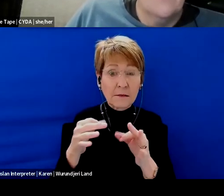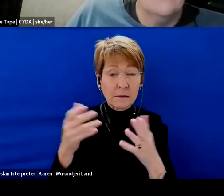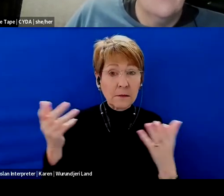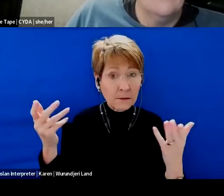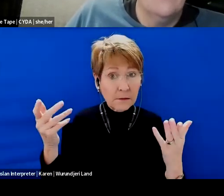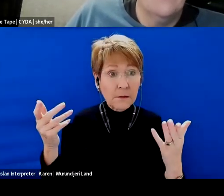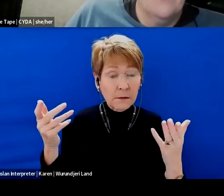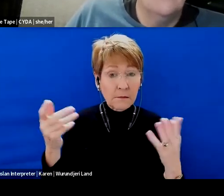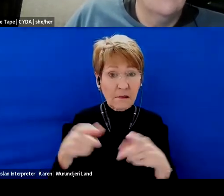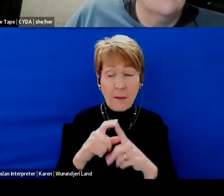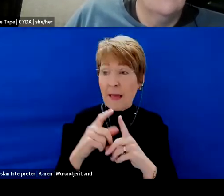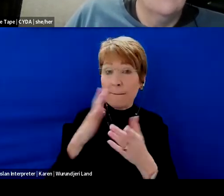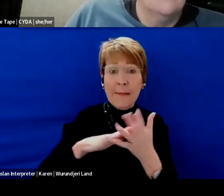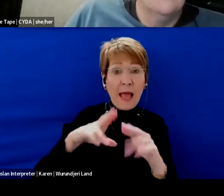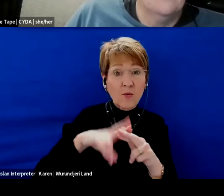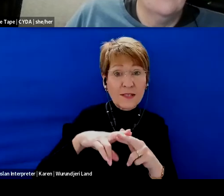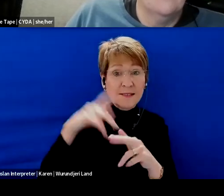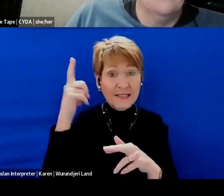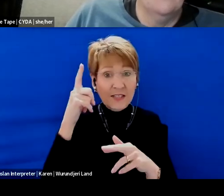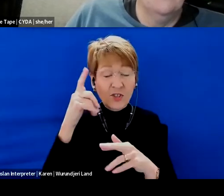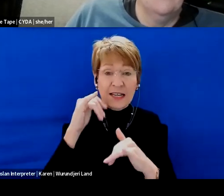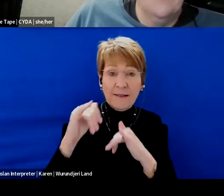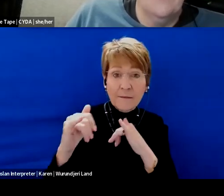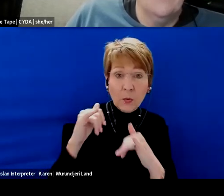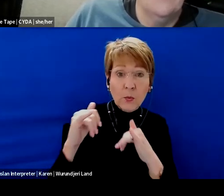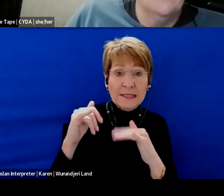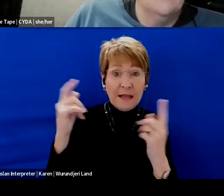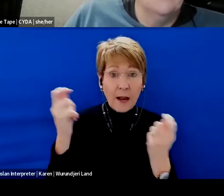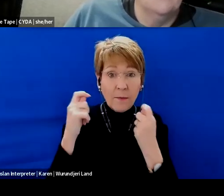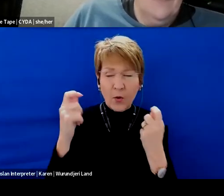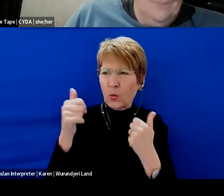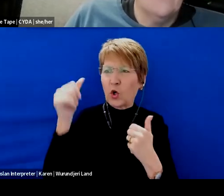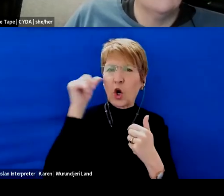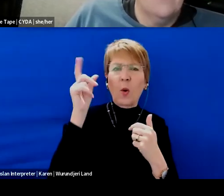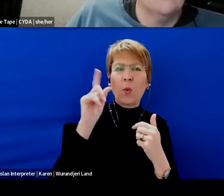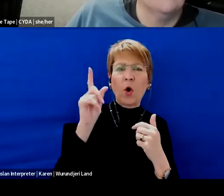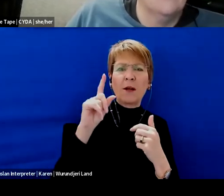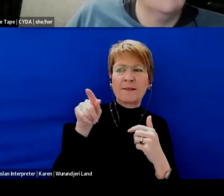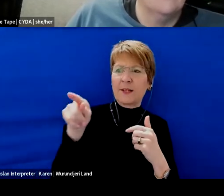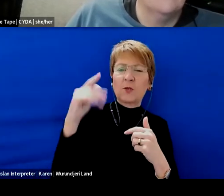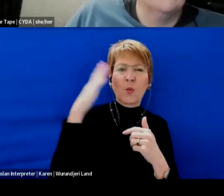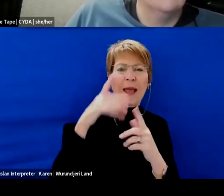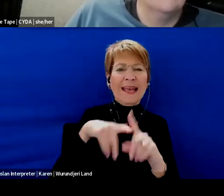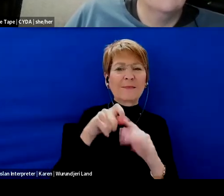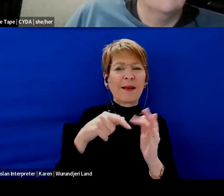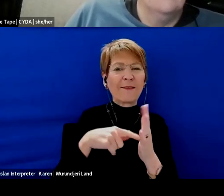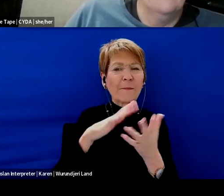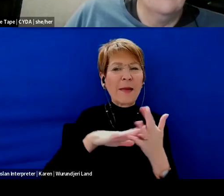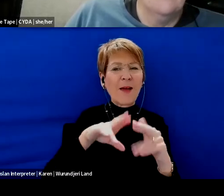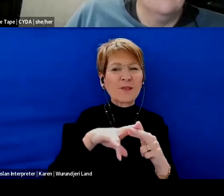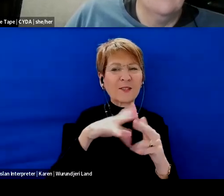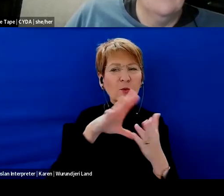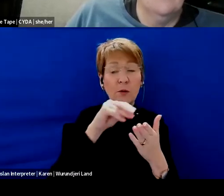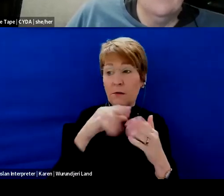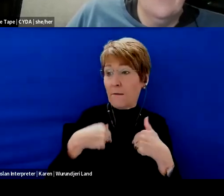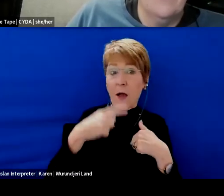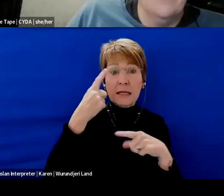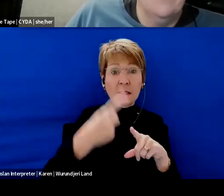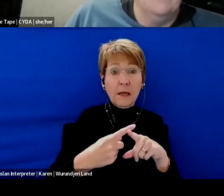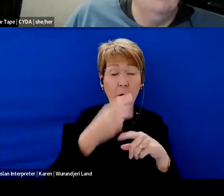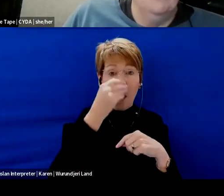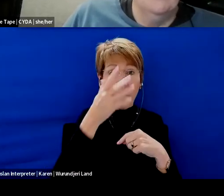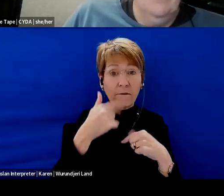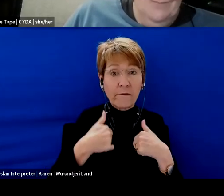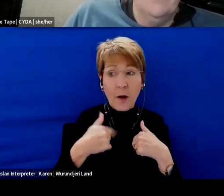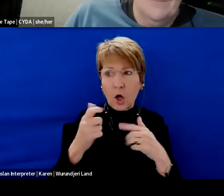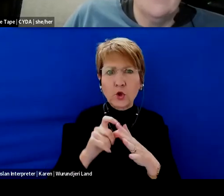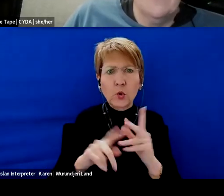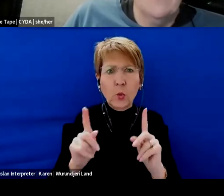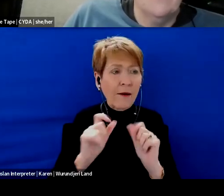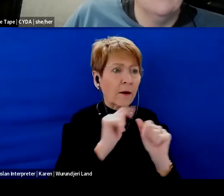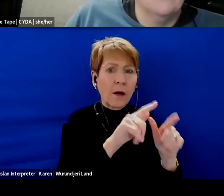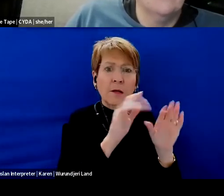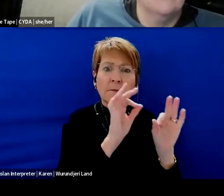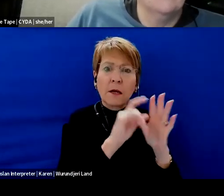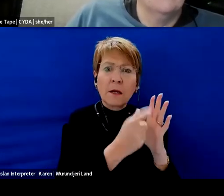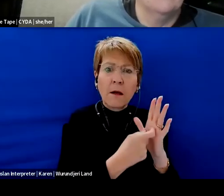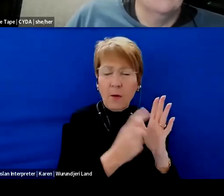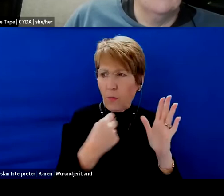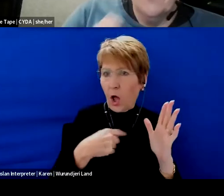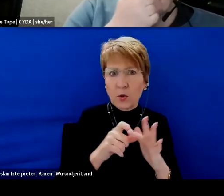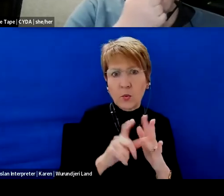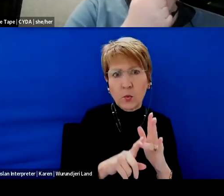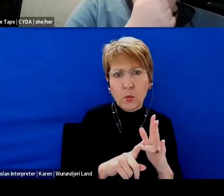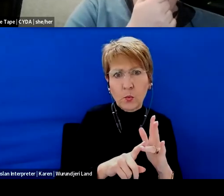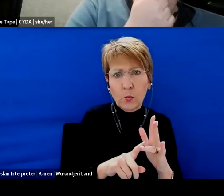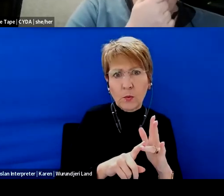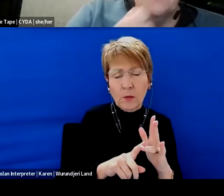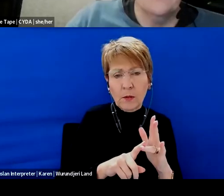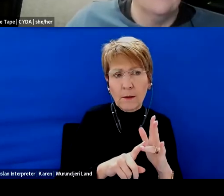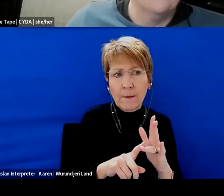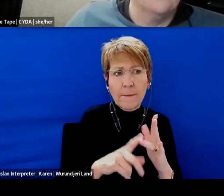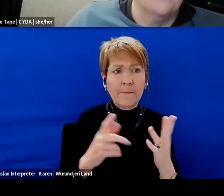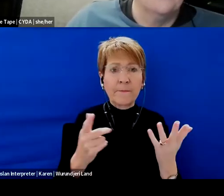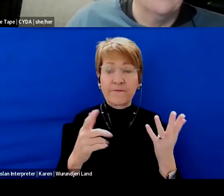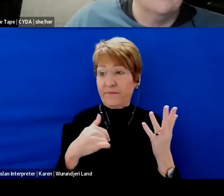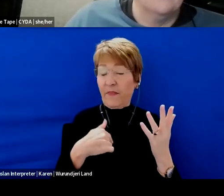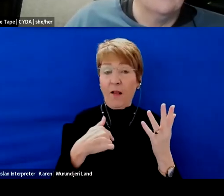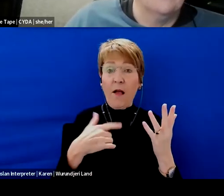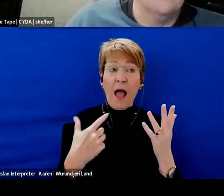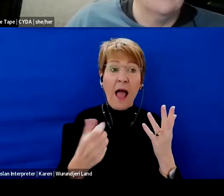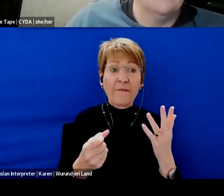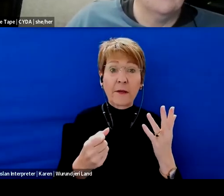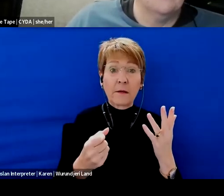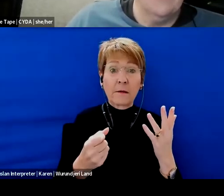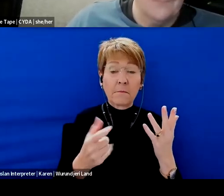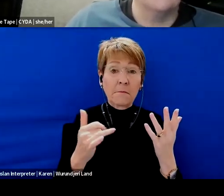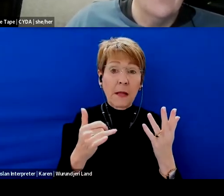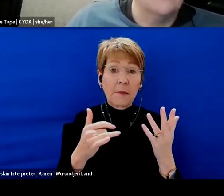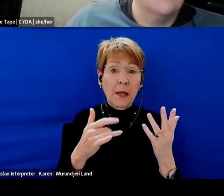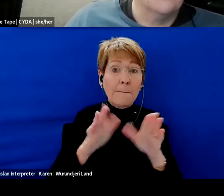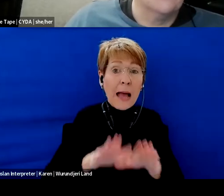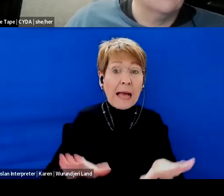Parent Teacher interviews celebrations it's good to know what school expects of parents and students. What do you do if you're away or sick or have seen a specialist with, what do you do if you are having a party, and once we invite friends.